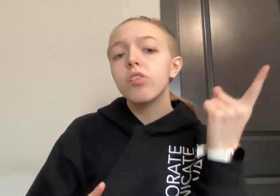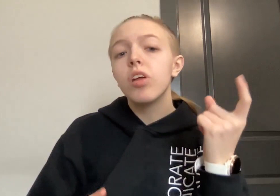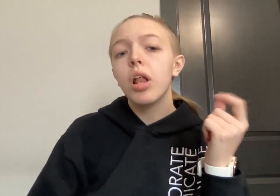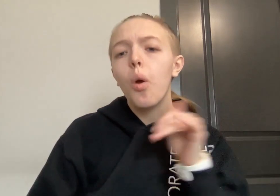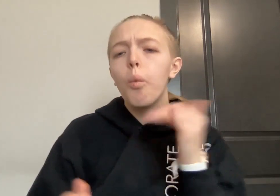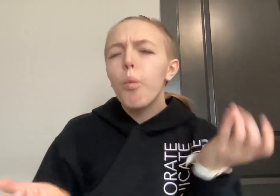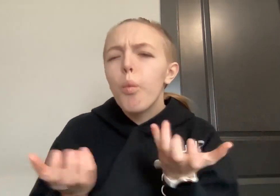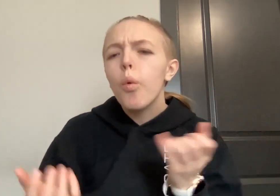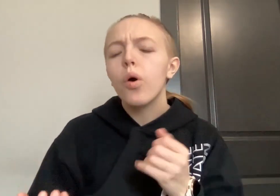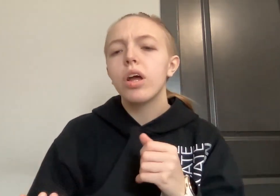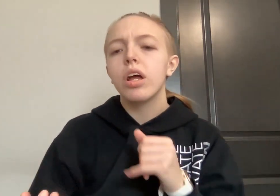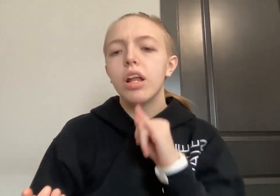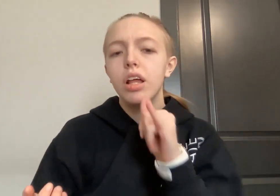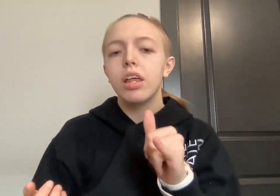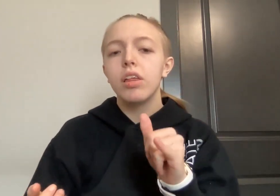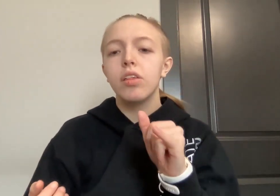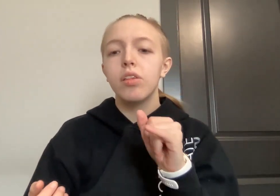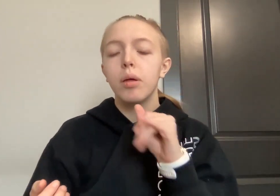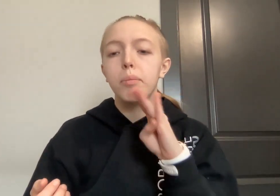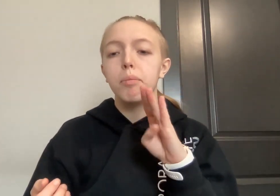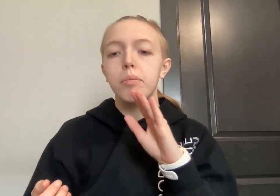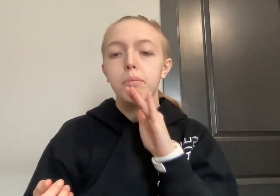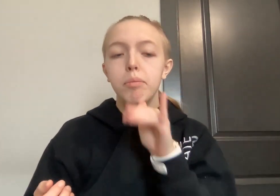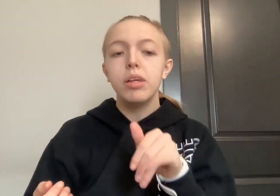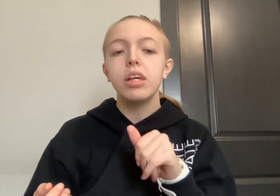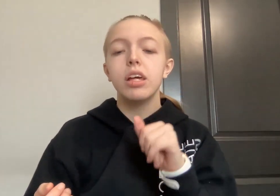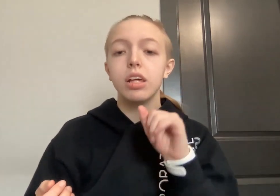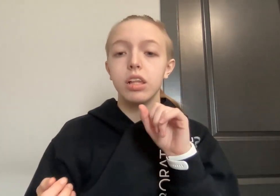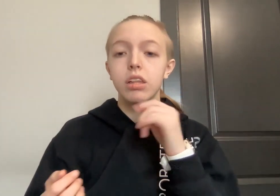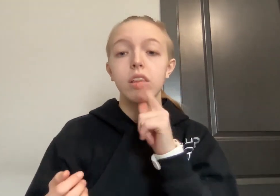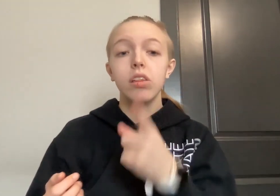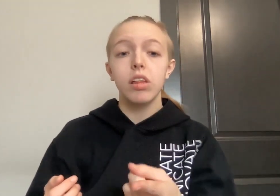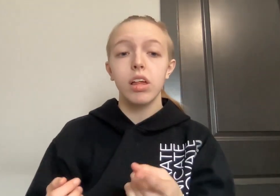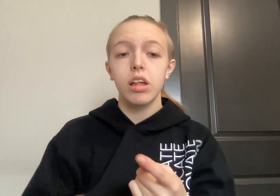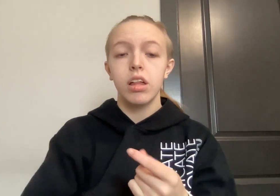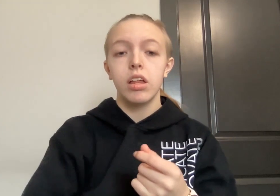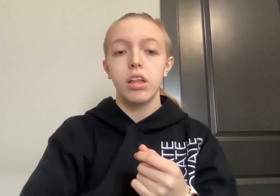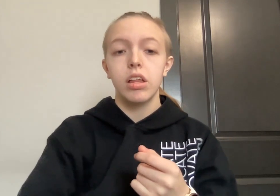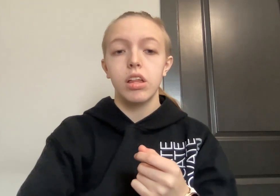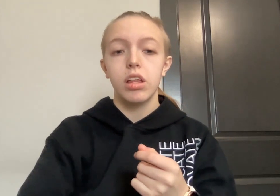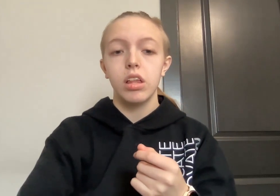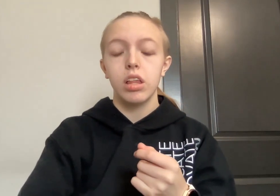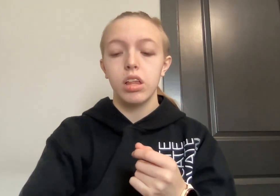to understand what is being said. Just as a person uses their voice